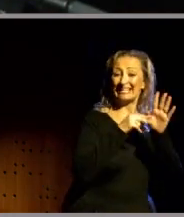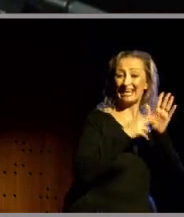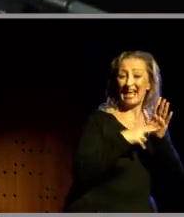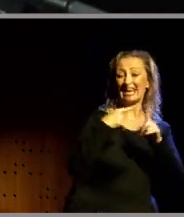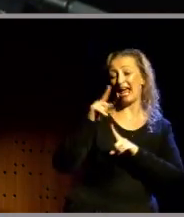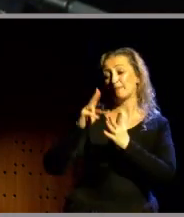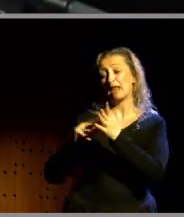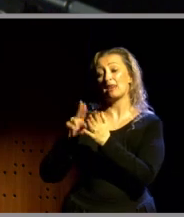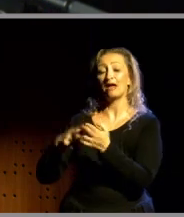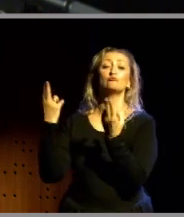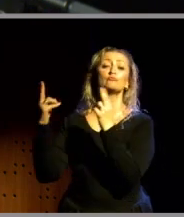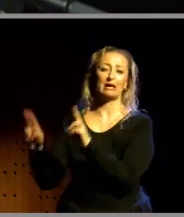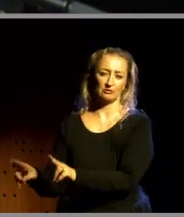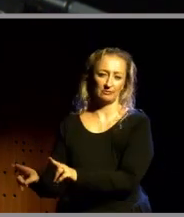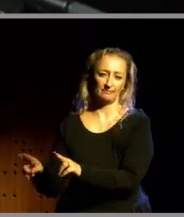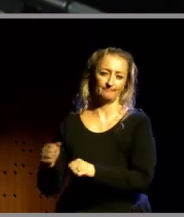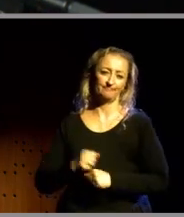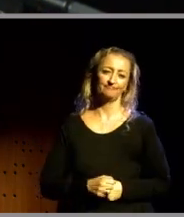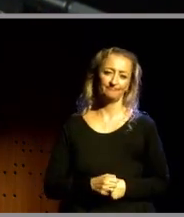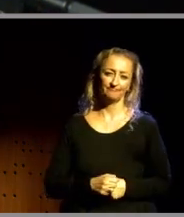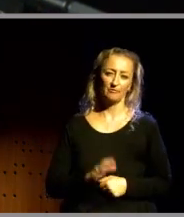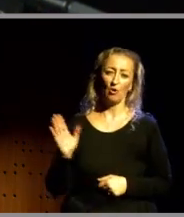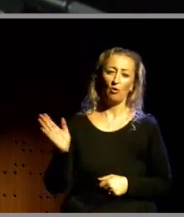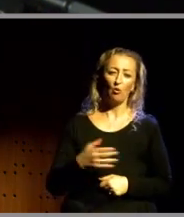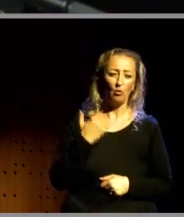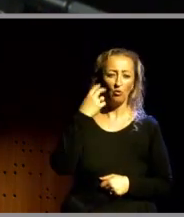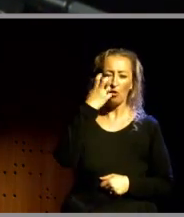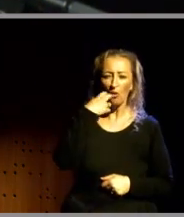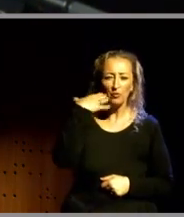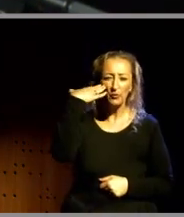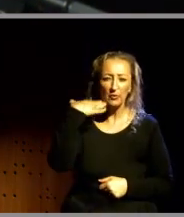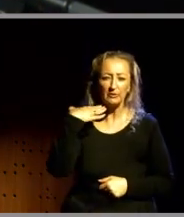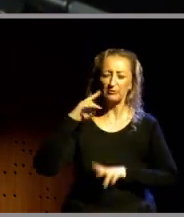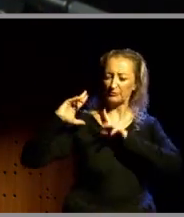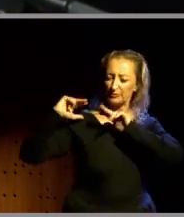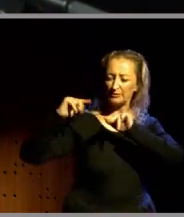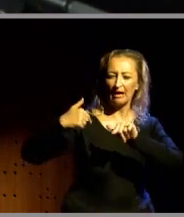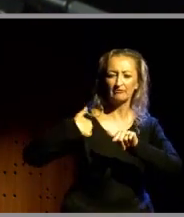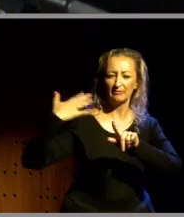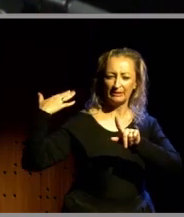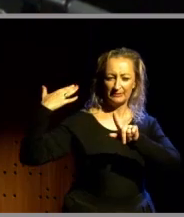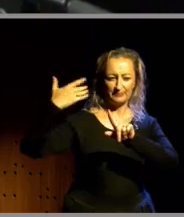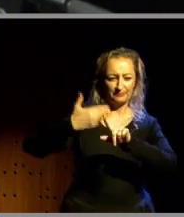who are no longer here with us. My beautiful matriarchs who made sure and instilled the beautiful tongue and tertiary Islander lessons,